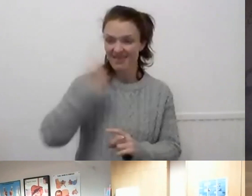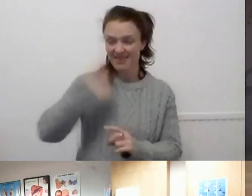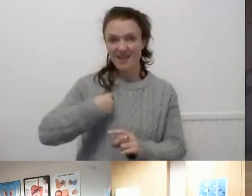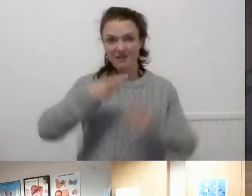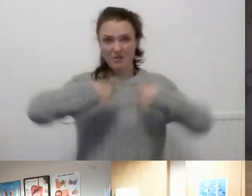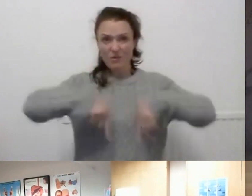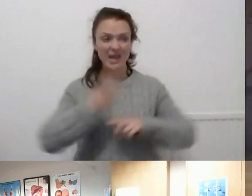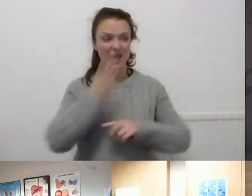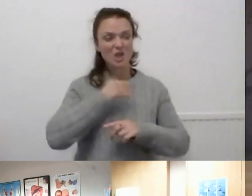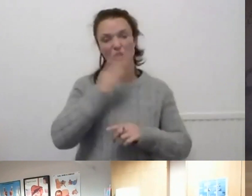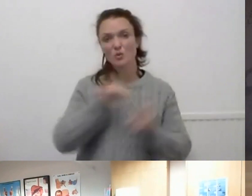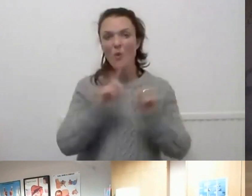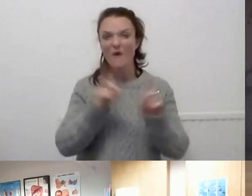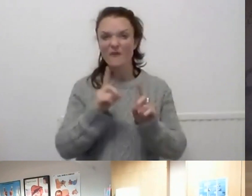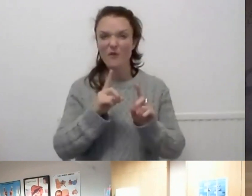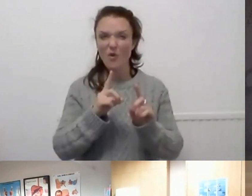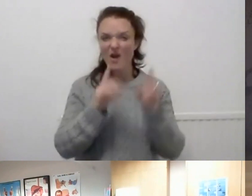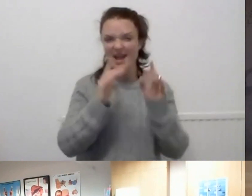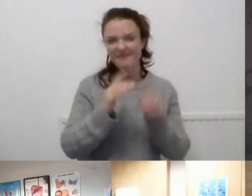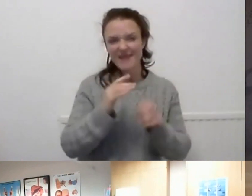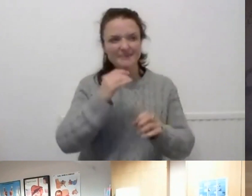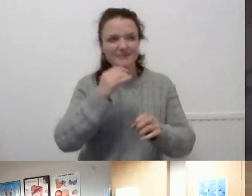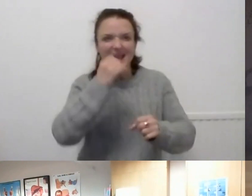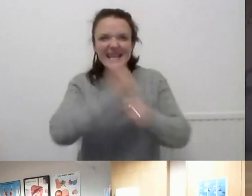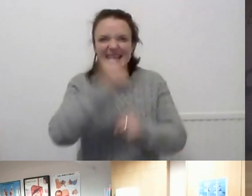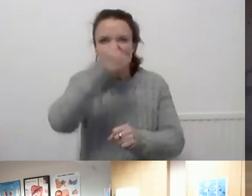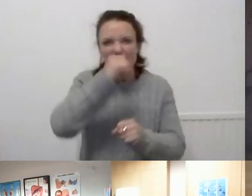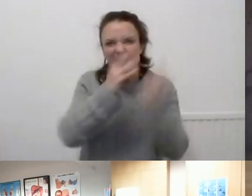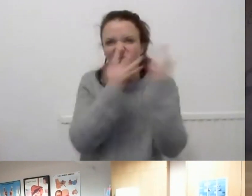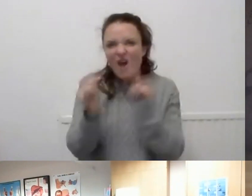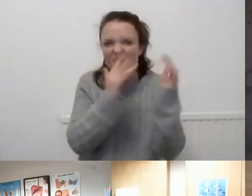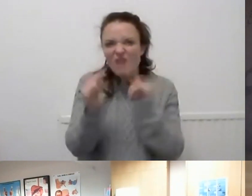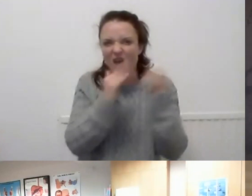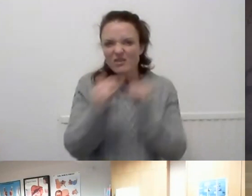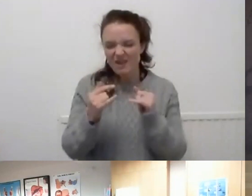to take this vaccine, which is thought to be new. What do you say to that? Mohammed?